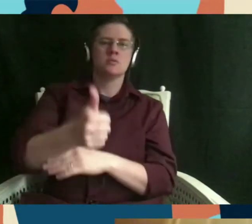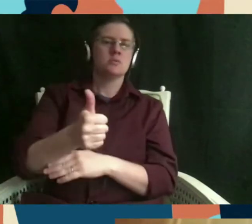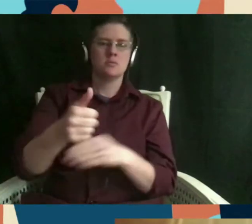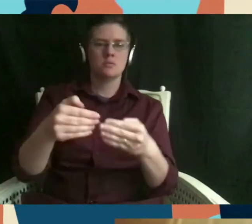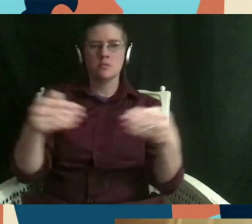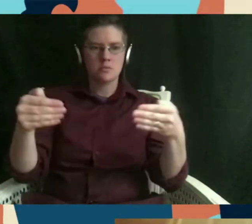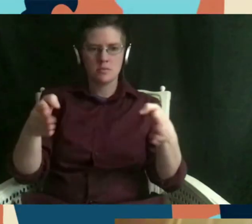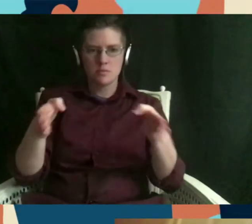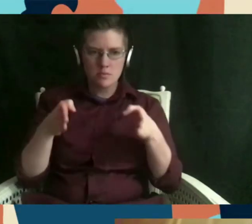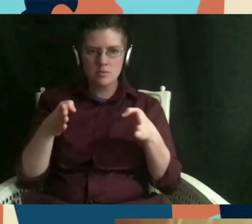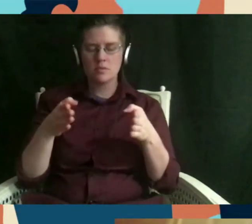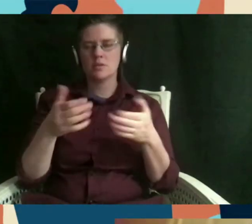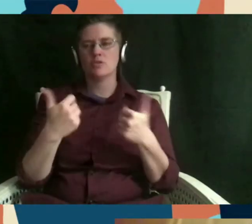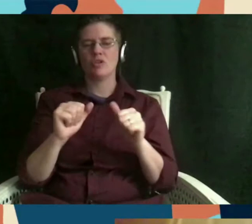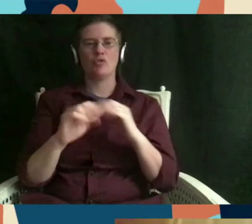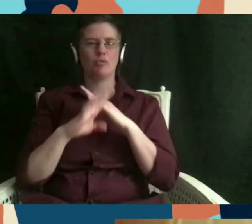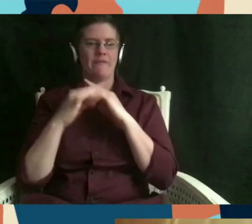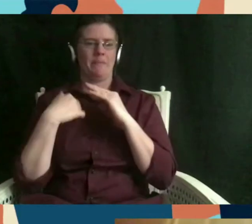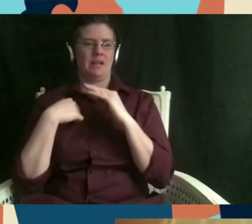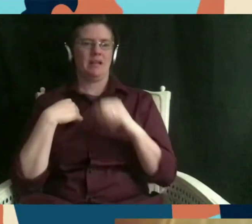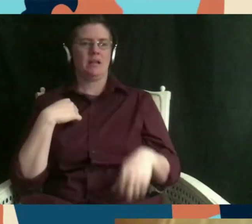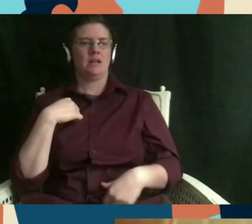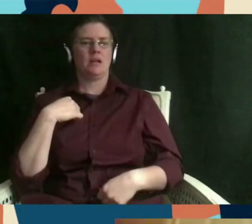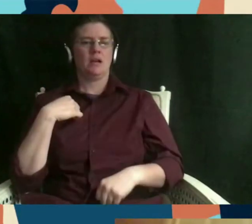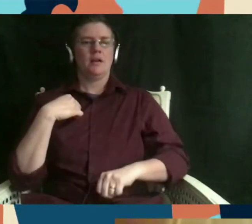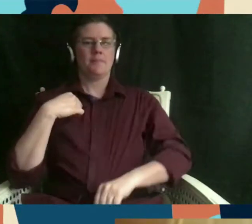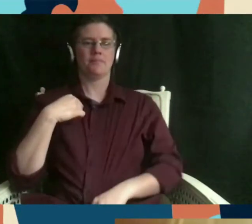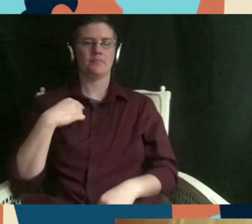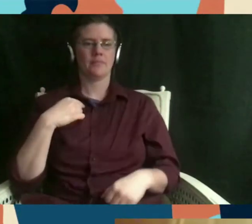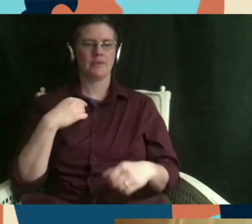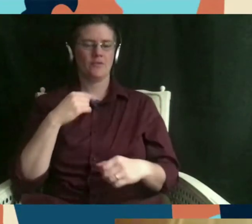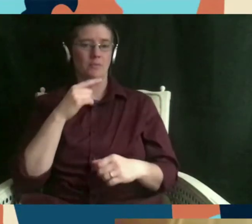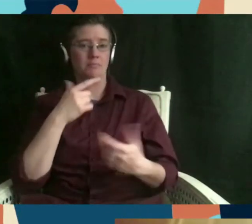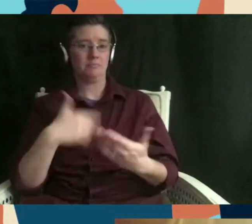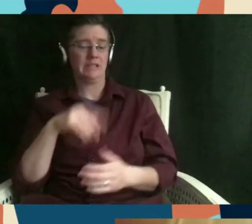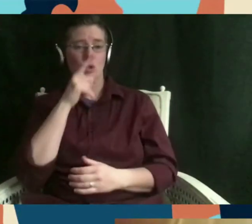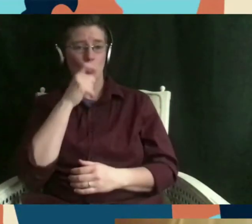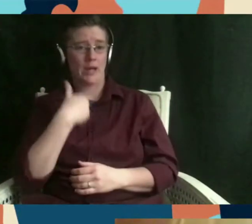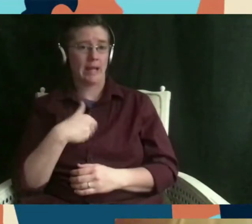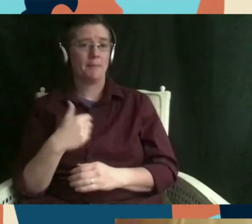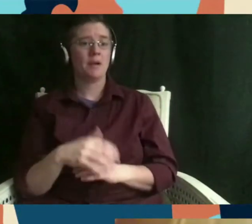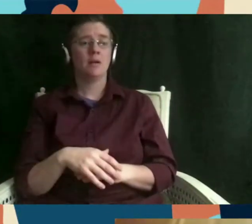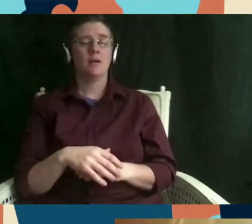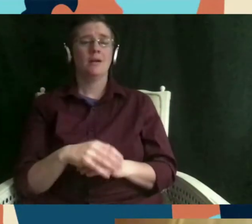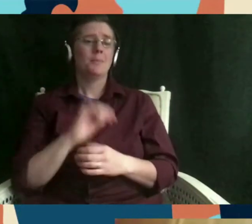of being who i am and mistakes happen people can make mistakes in your pronouns or your gender but